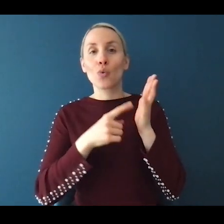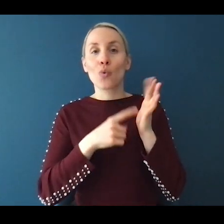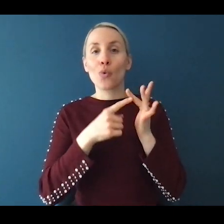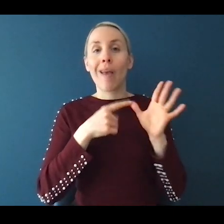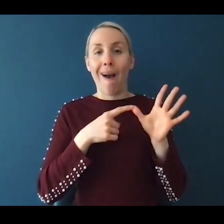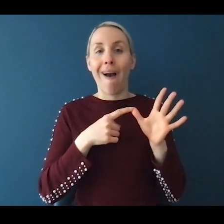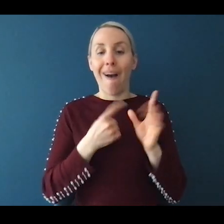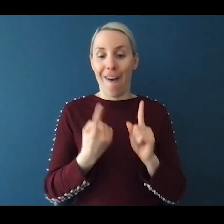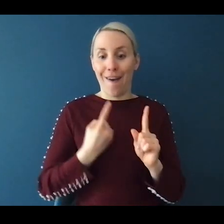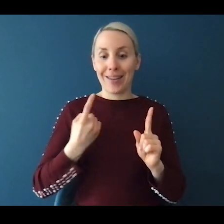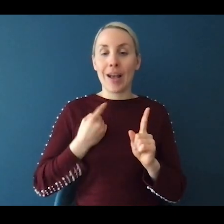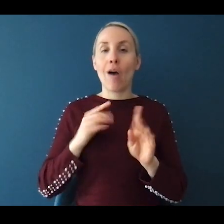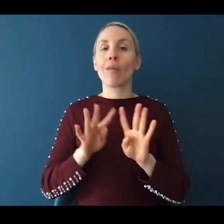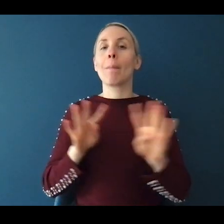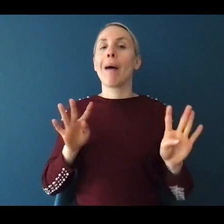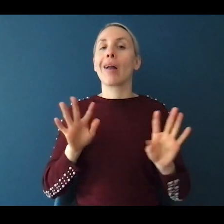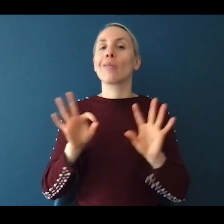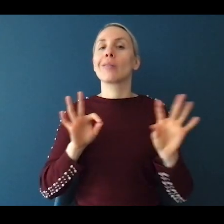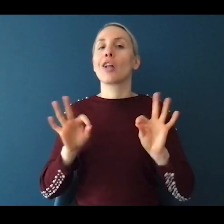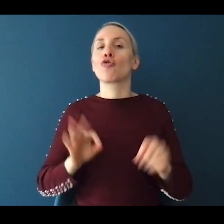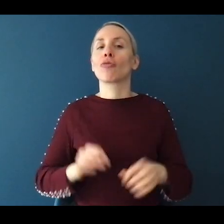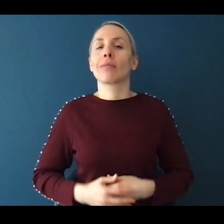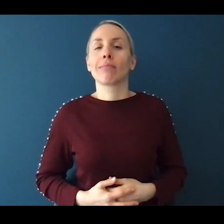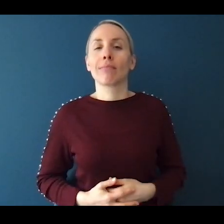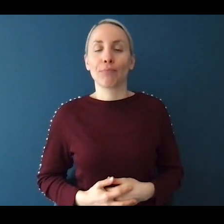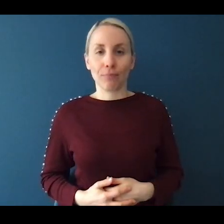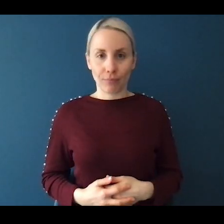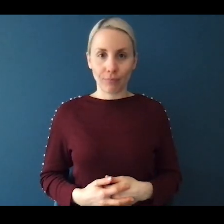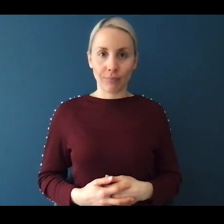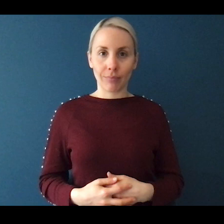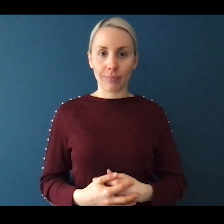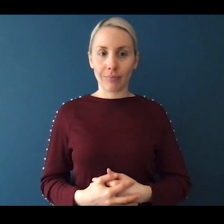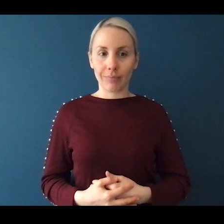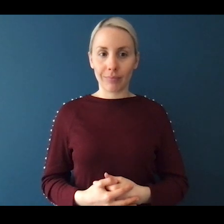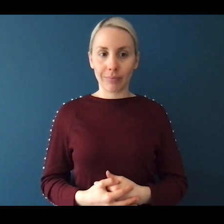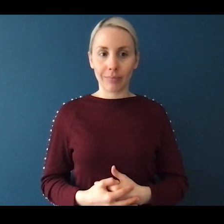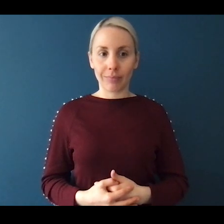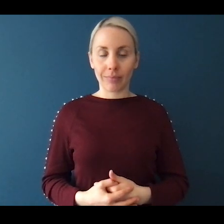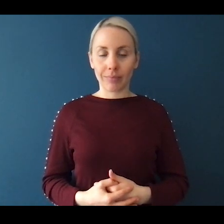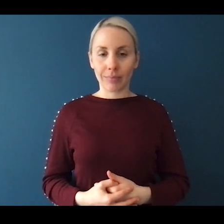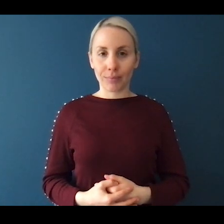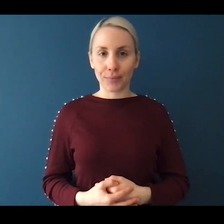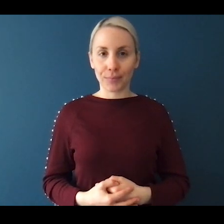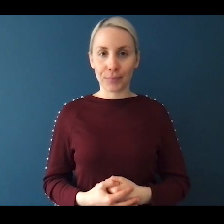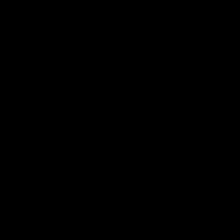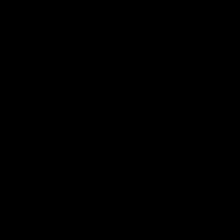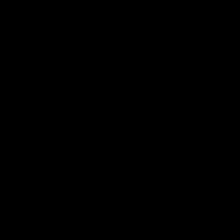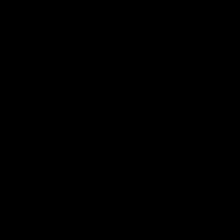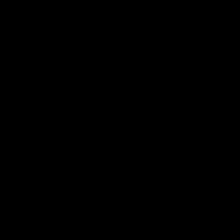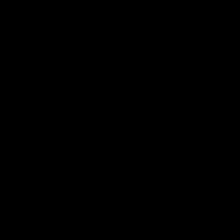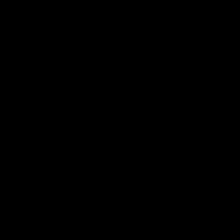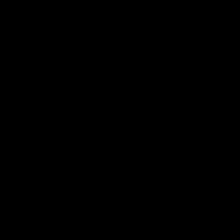What do you think Julia from a selection panellist position as well. It's kind of like you're